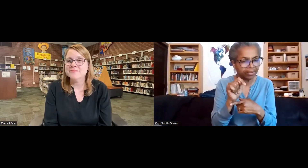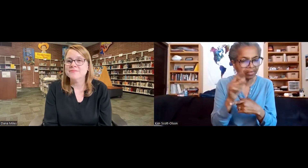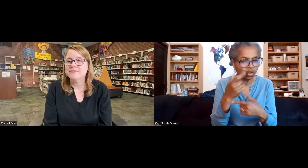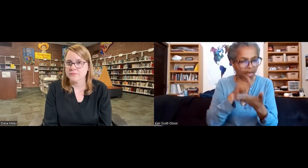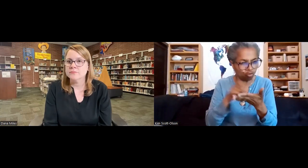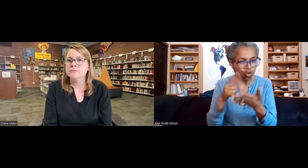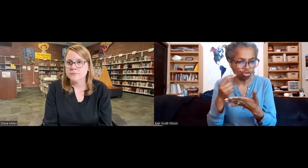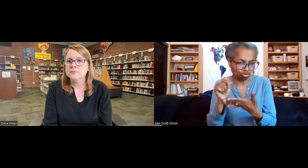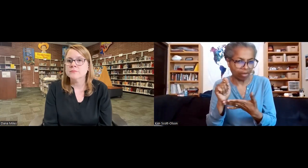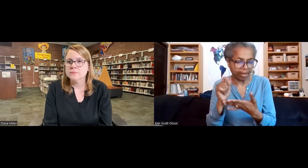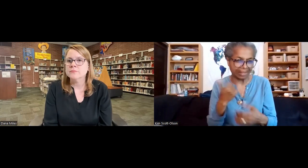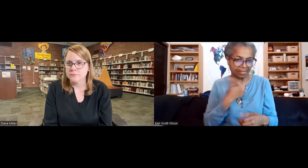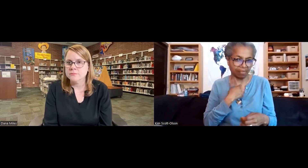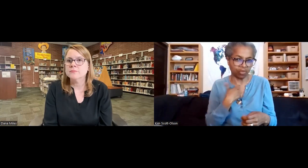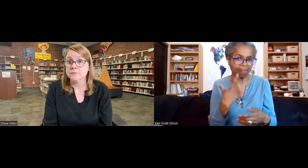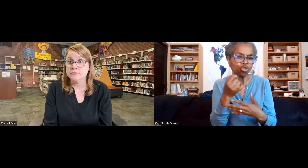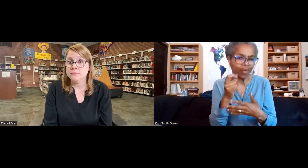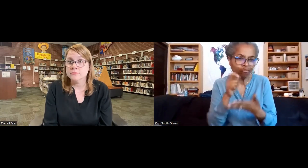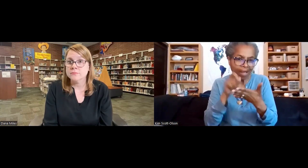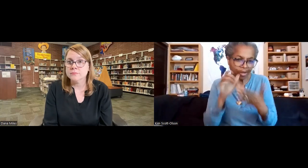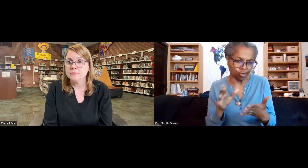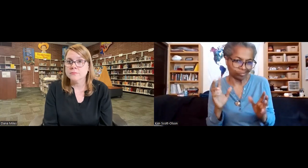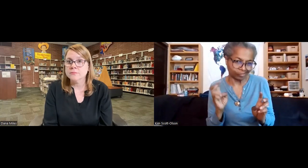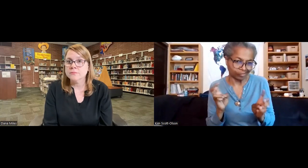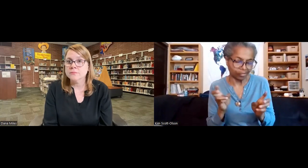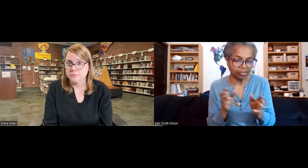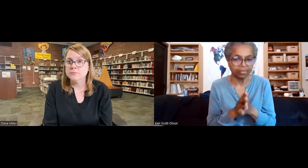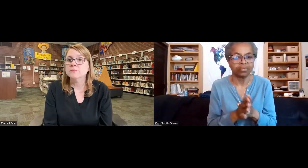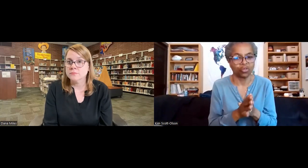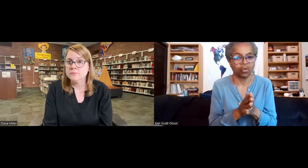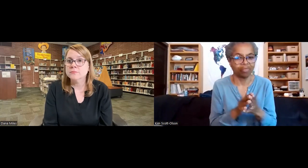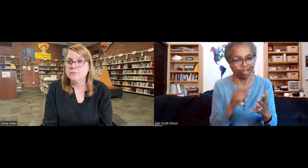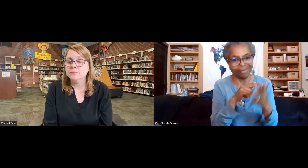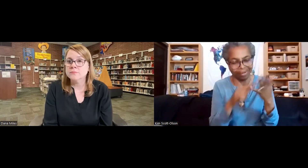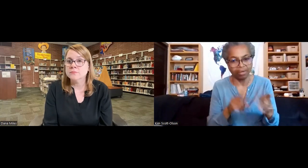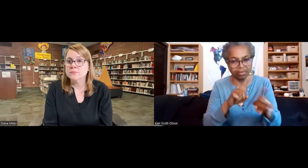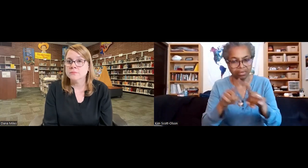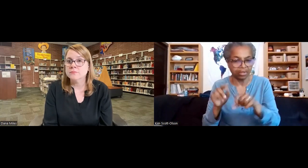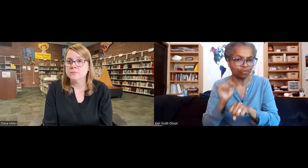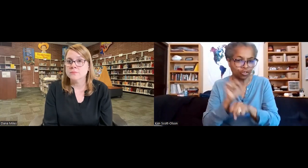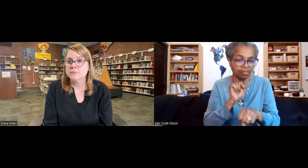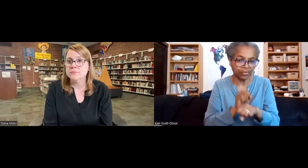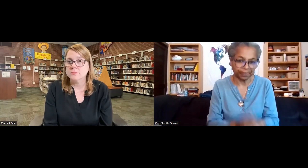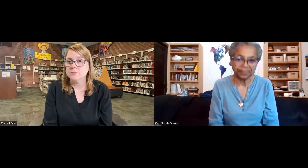I wrote a grant, so I’m a “grant writer”, so yes, those are some of the different jobs I have.